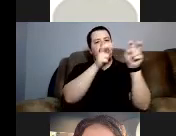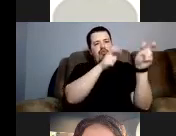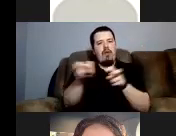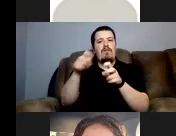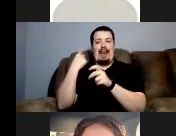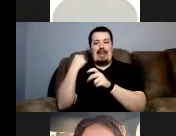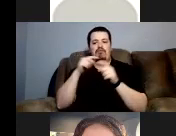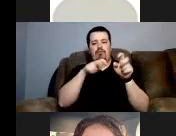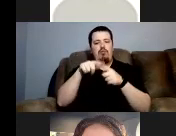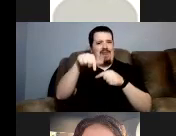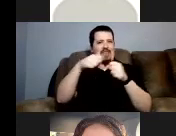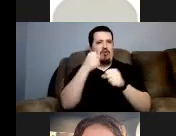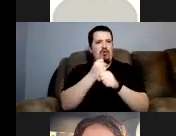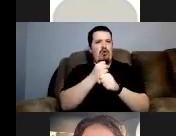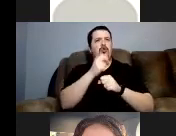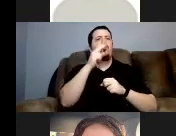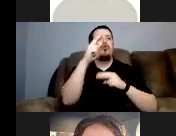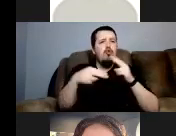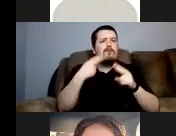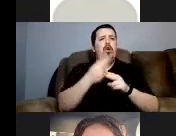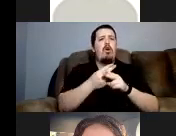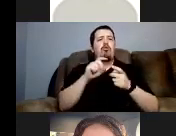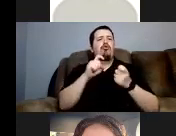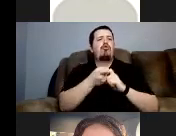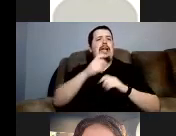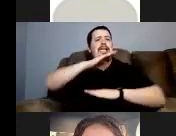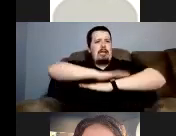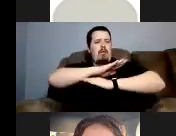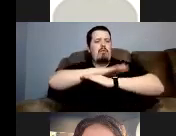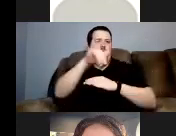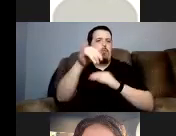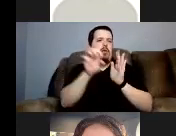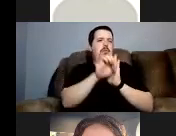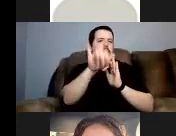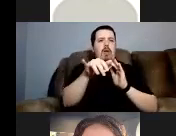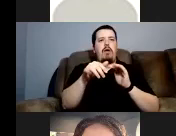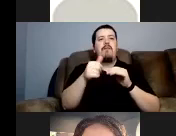this year. So universal changing tables is an example of that. A couple dates to keep in mind